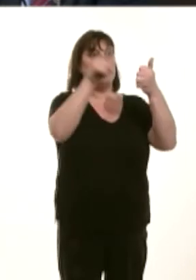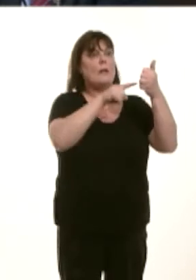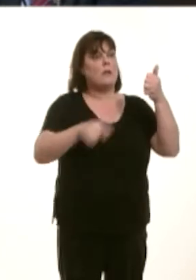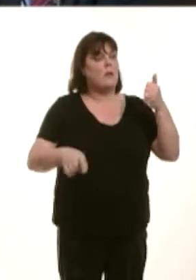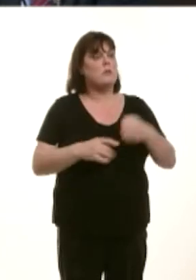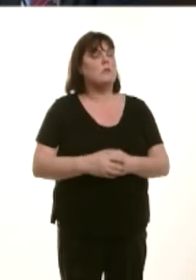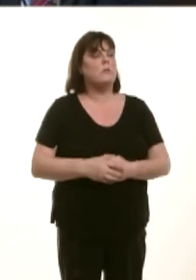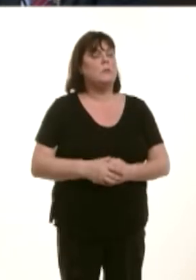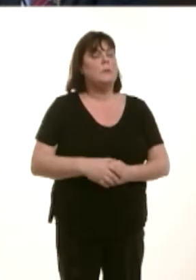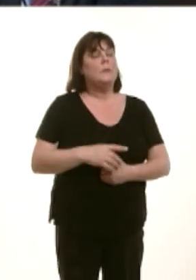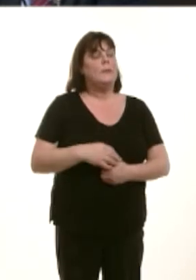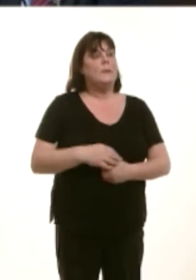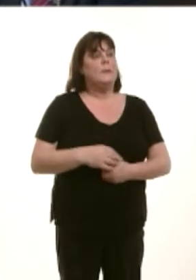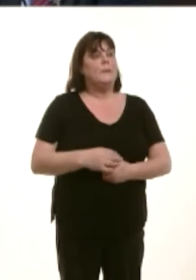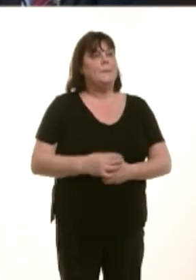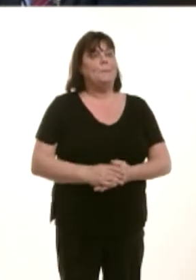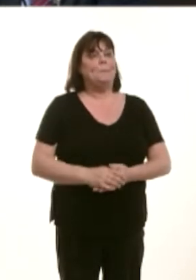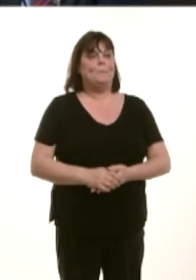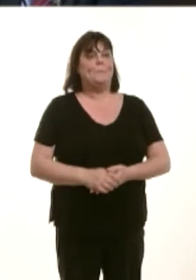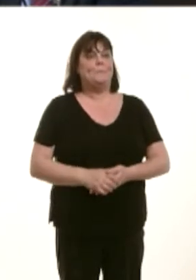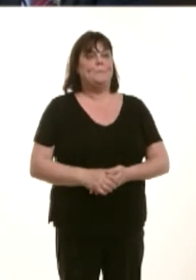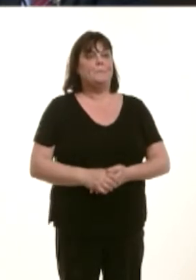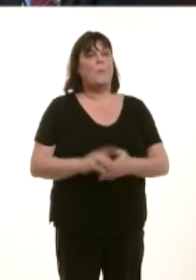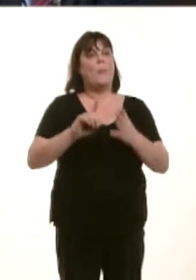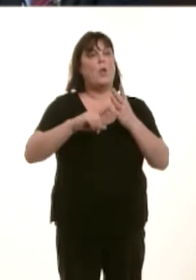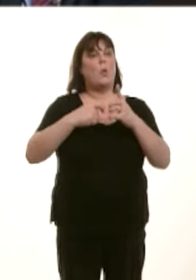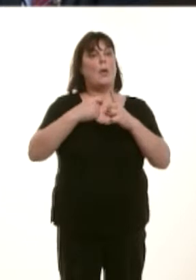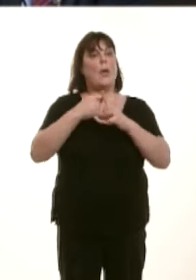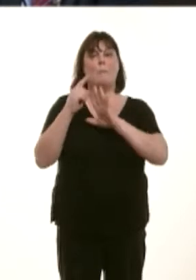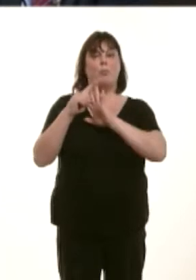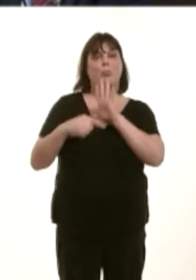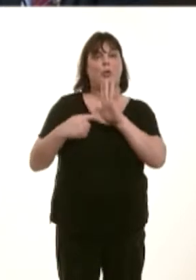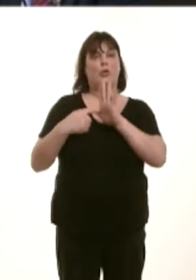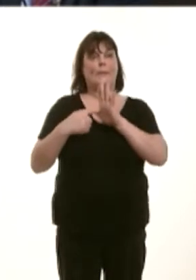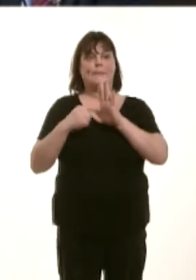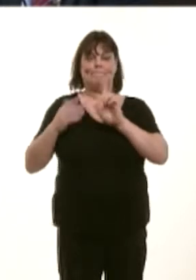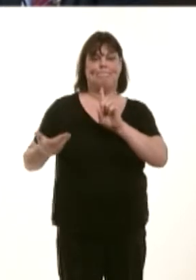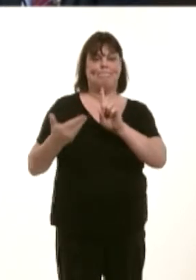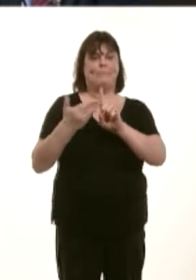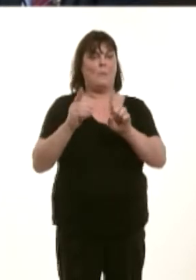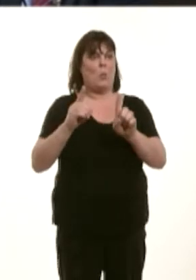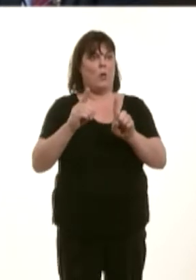Now, one thing that the UK project tries to do is to ensure that companies share masts,